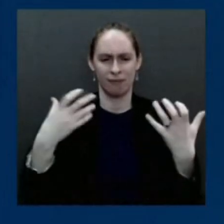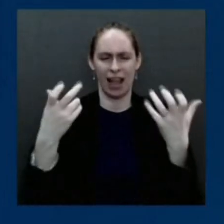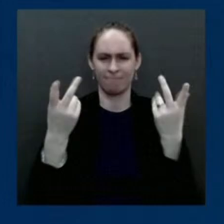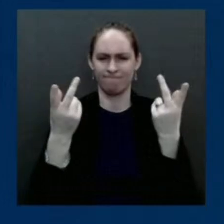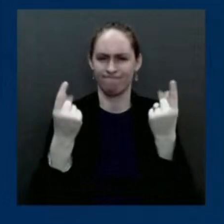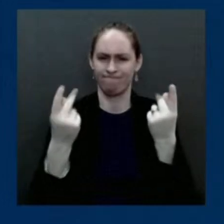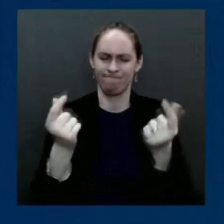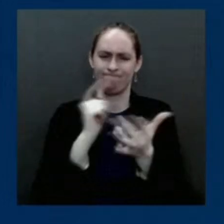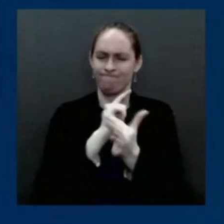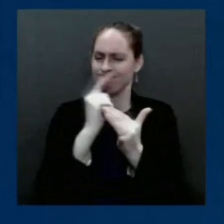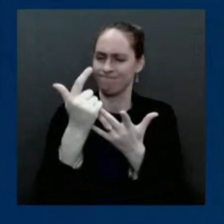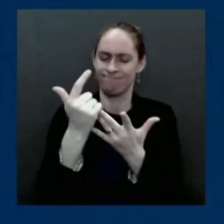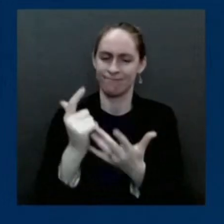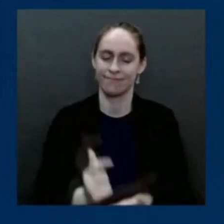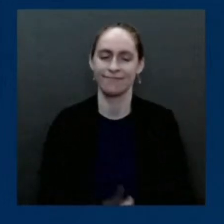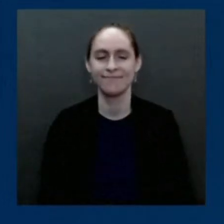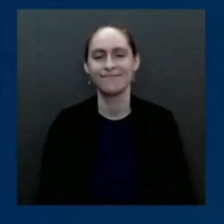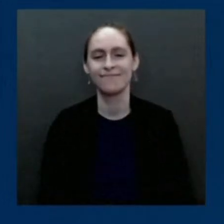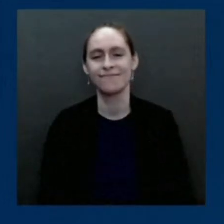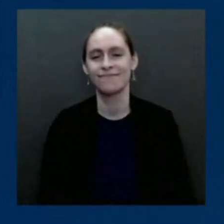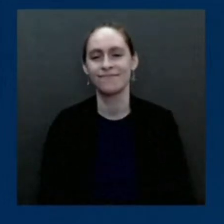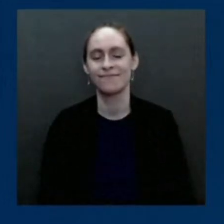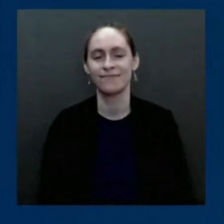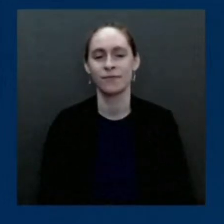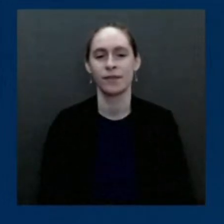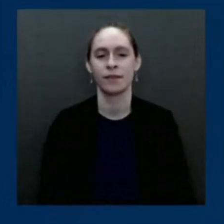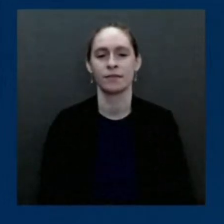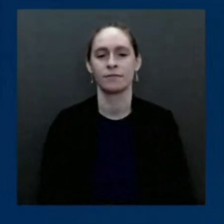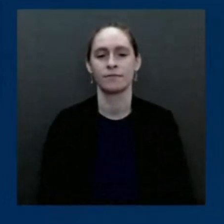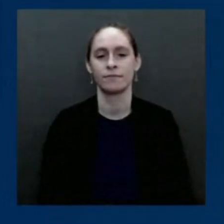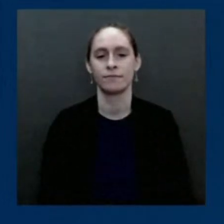QUESTIONS. OVER TO KEVIN. LET'S BE EFFICIENT AS